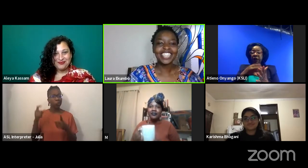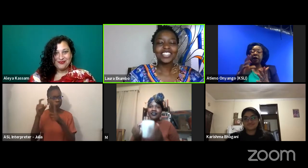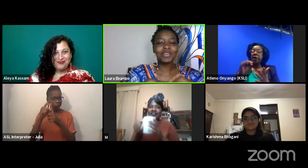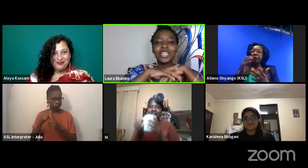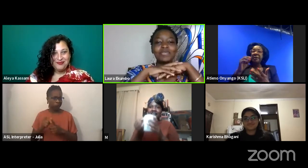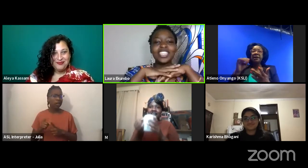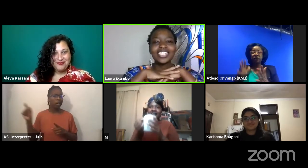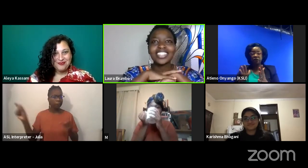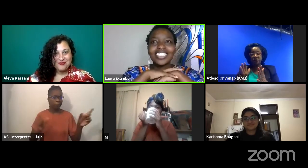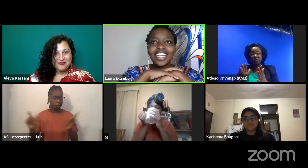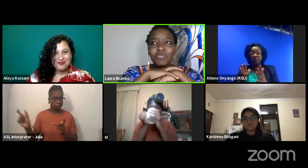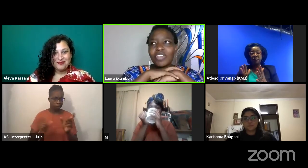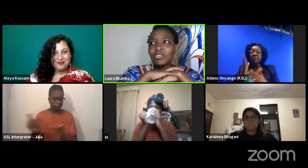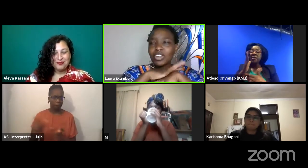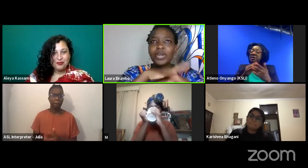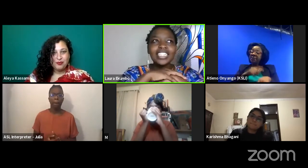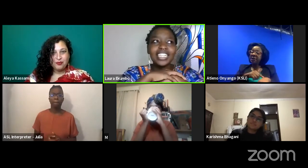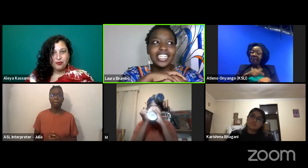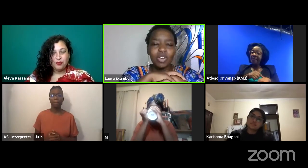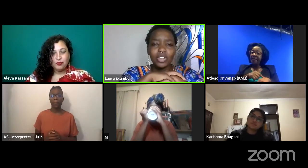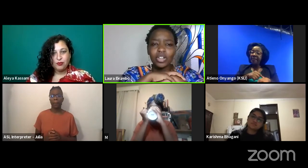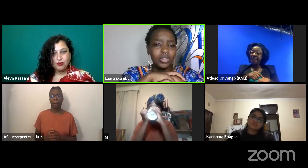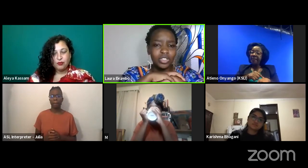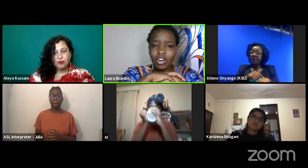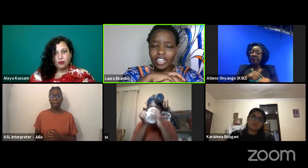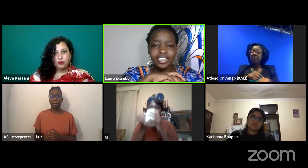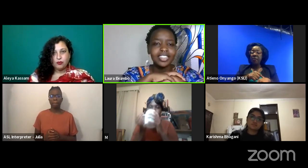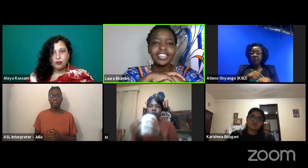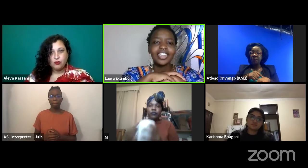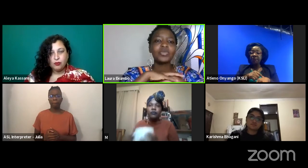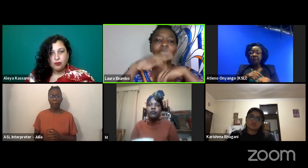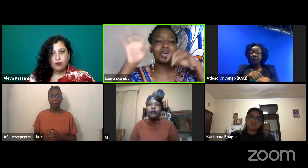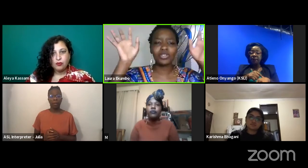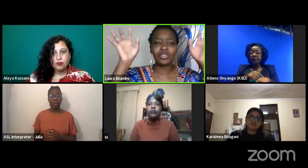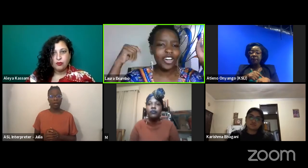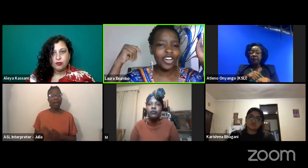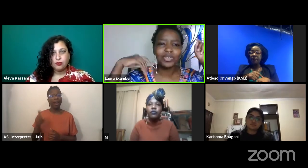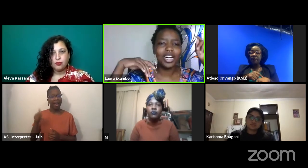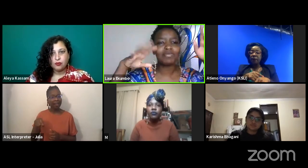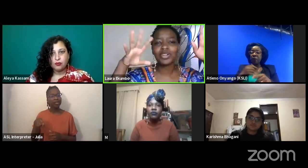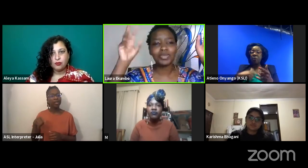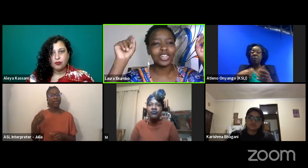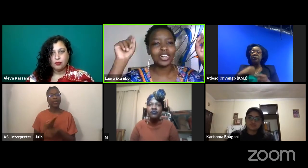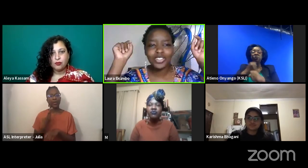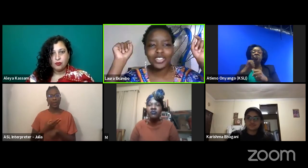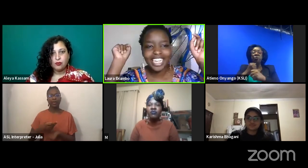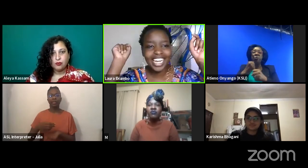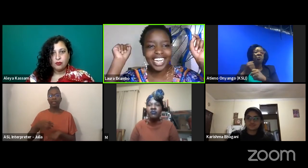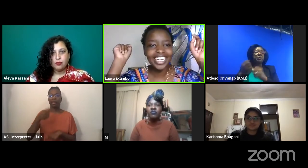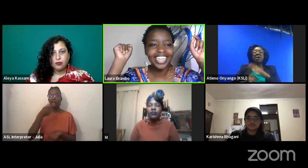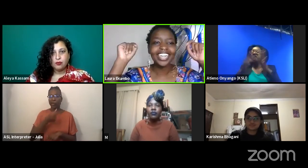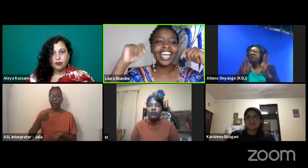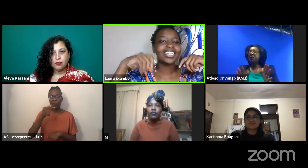And sometimes it's like very practically it's on a Google Doc and we'll play with fonts and we'll have multiple colors on there